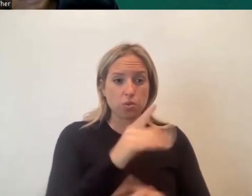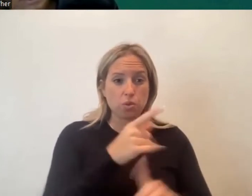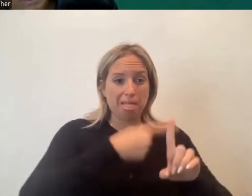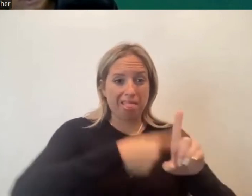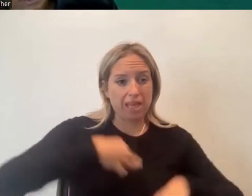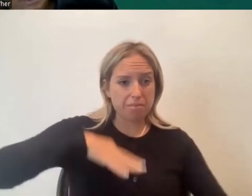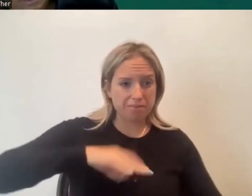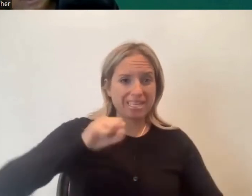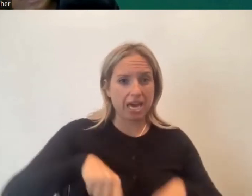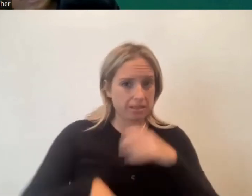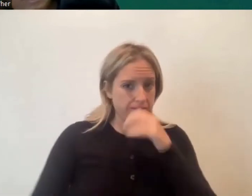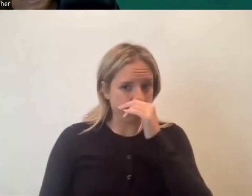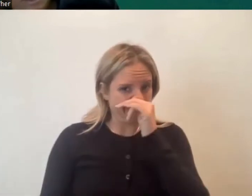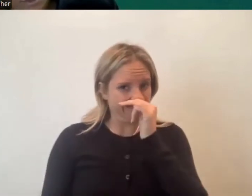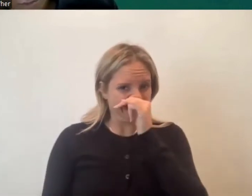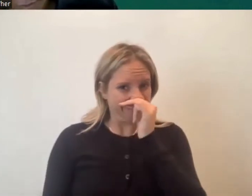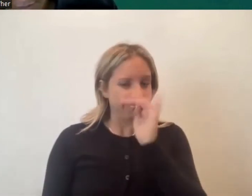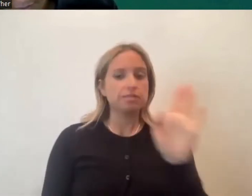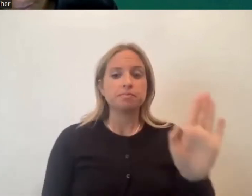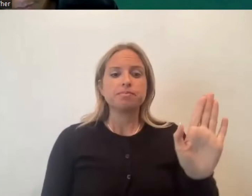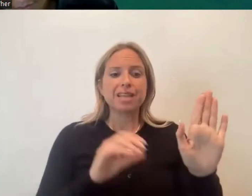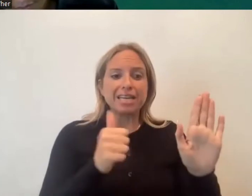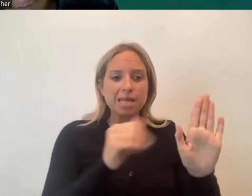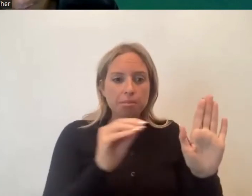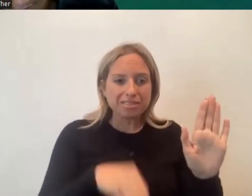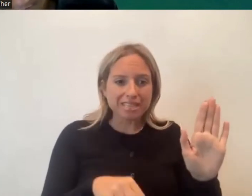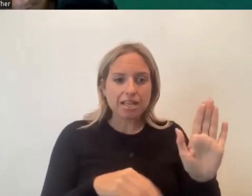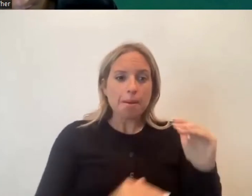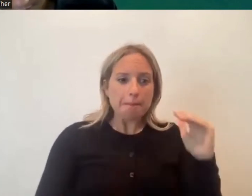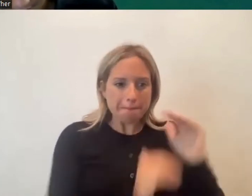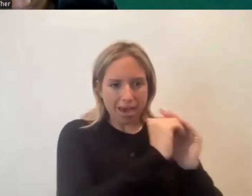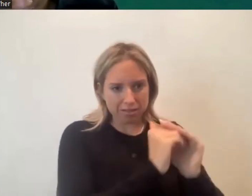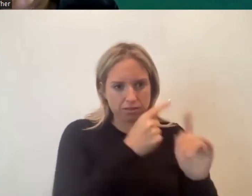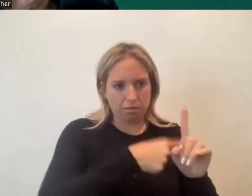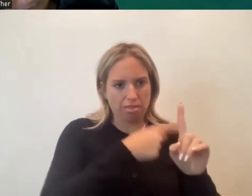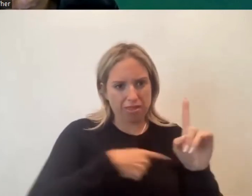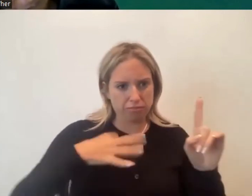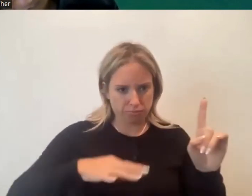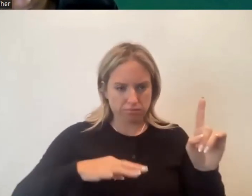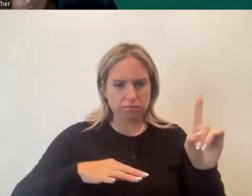or take 10% of what the maximum monthly benefit would be until your overpayment is paid.